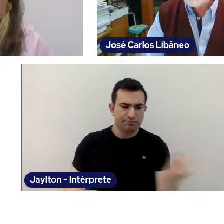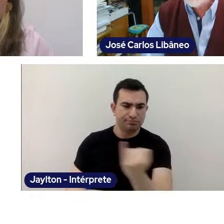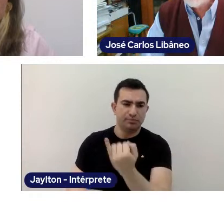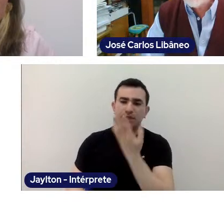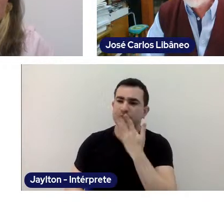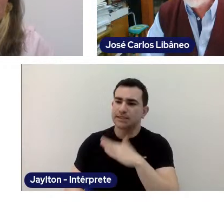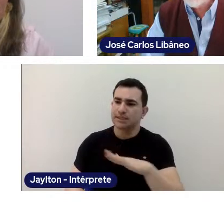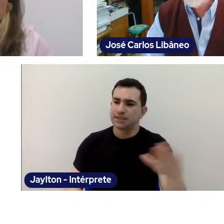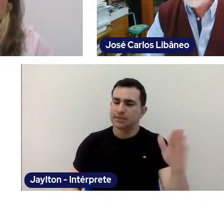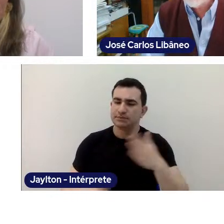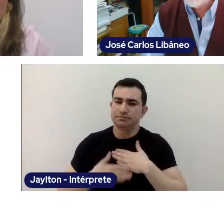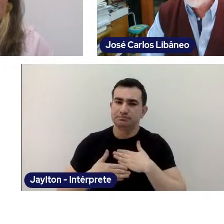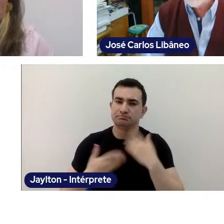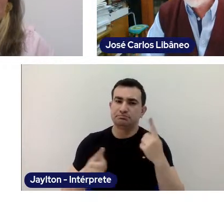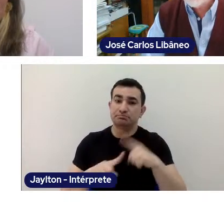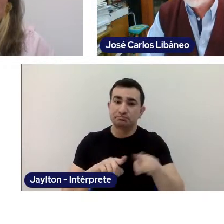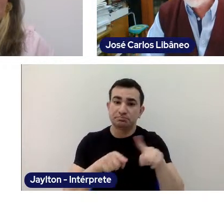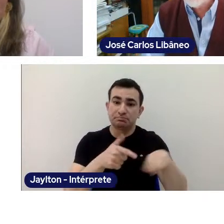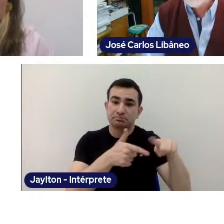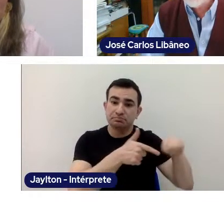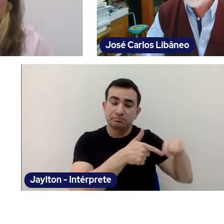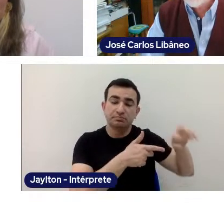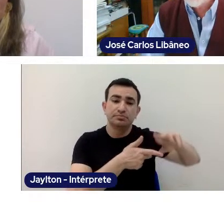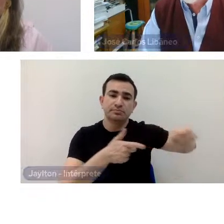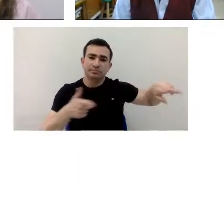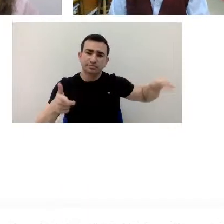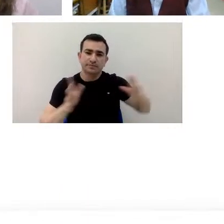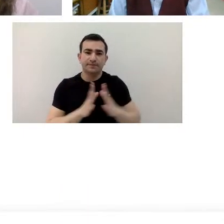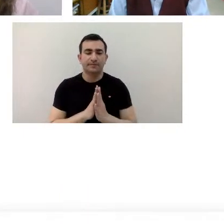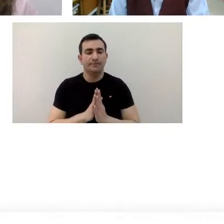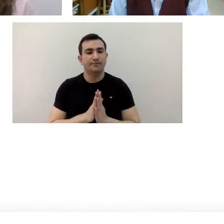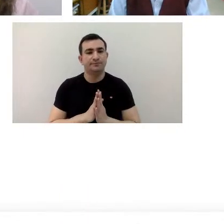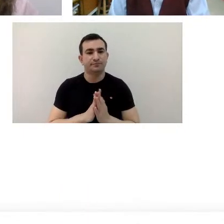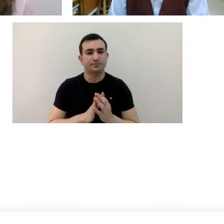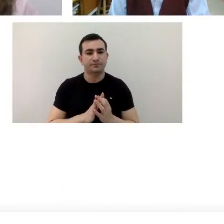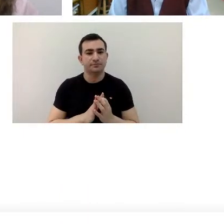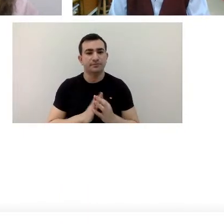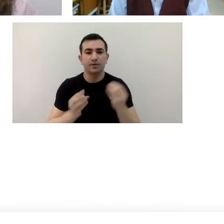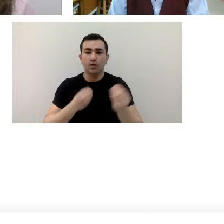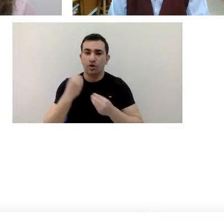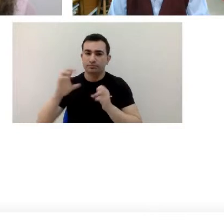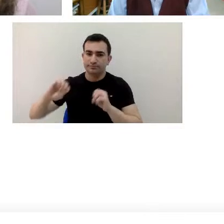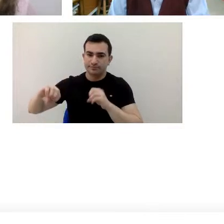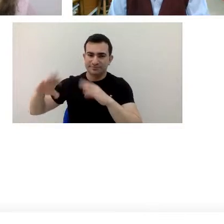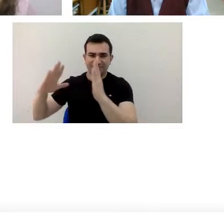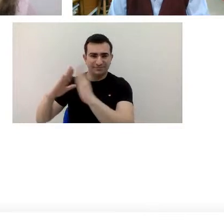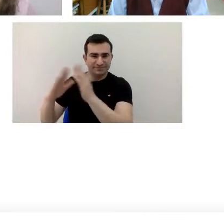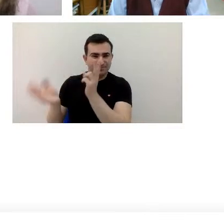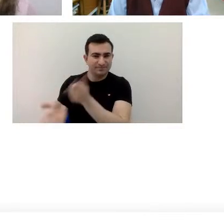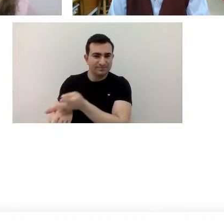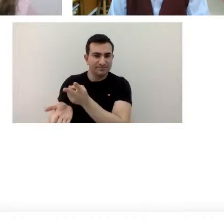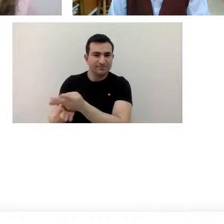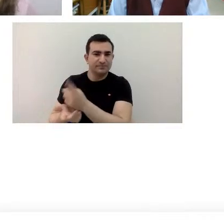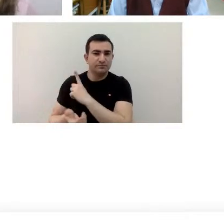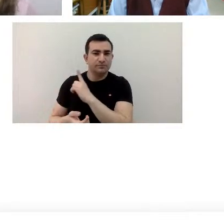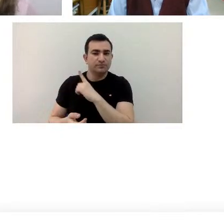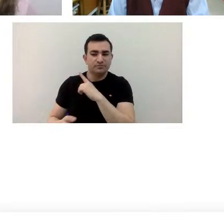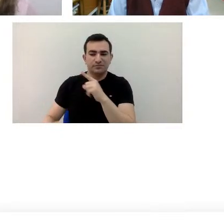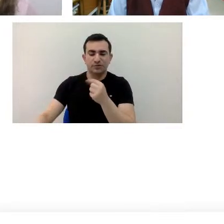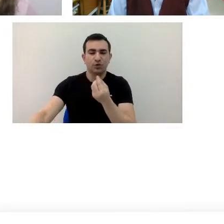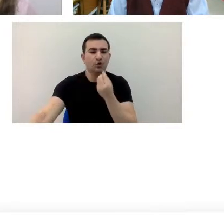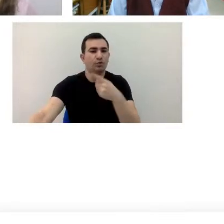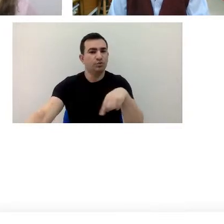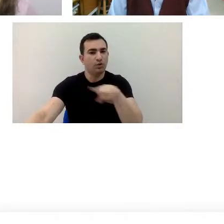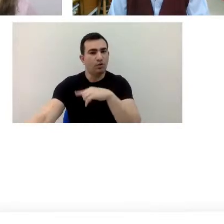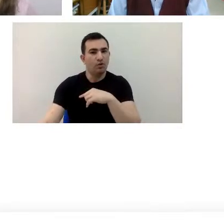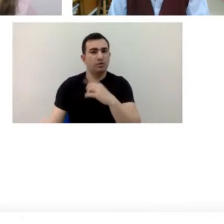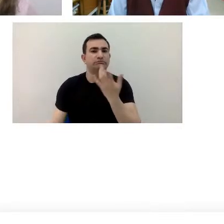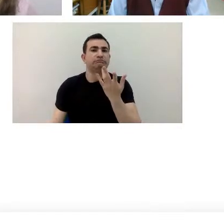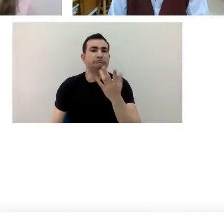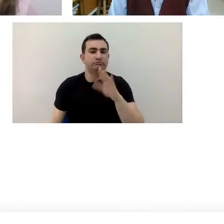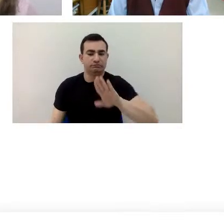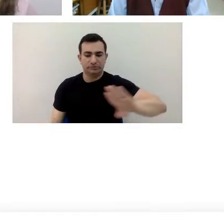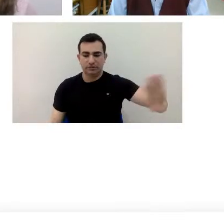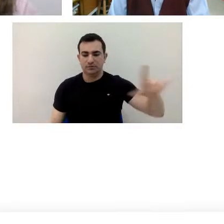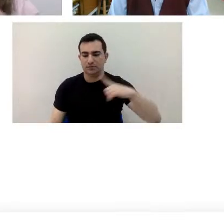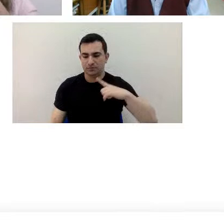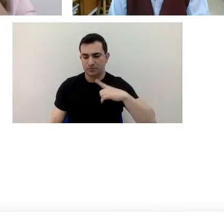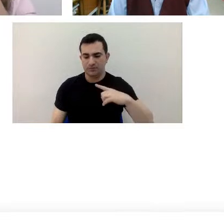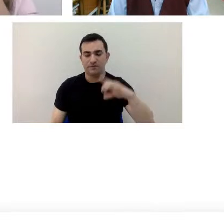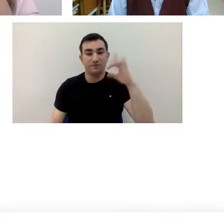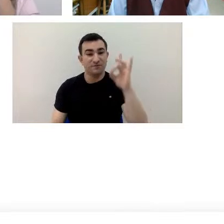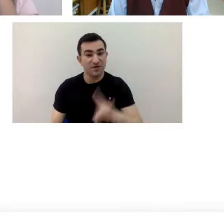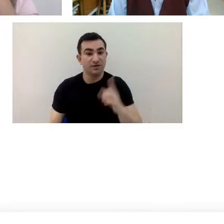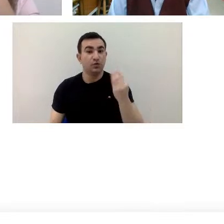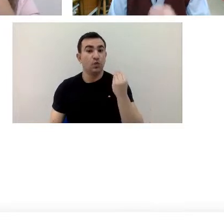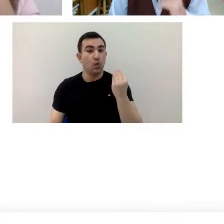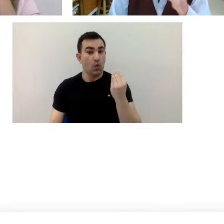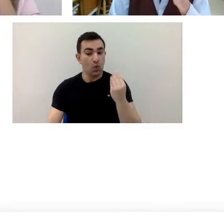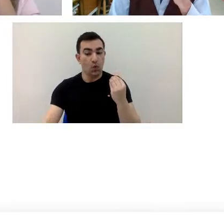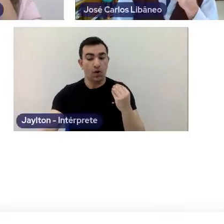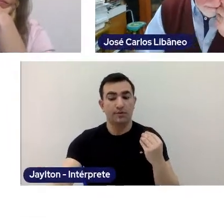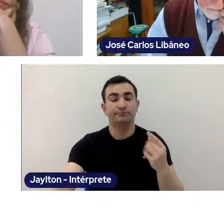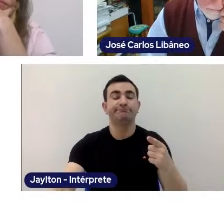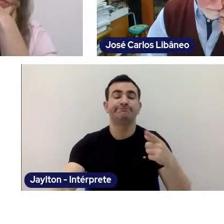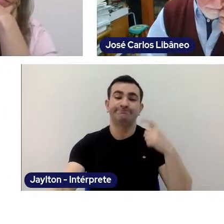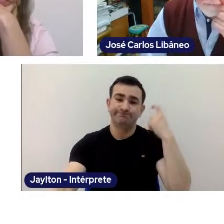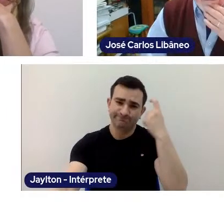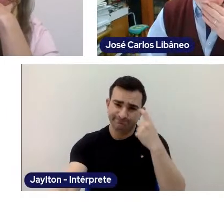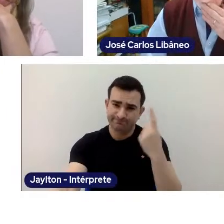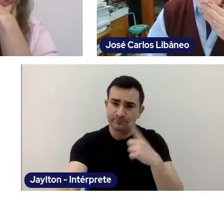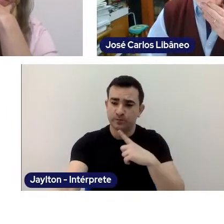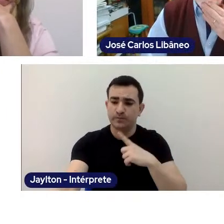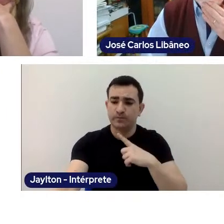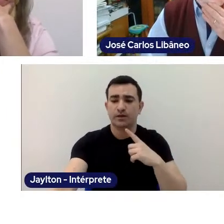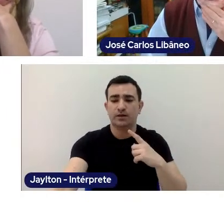In other words, so many urgent matters at hand, and some are out there prioritizing homeschooling as a topic... So that for me, besides being an agenda very socially unaware, it also comes really close to cruelty.